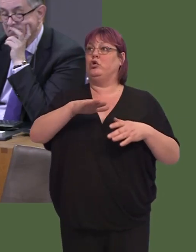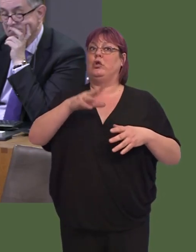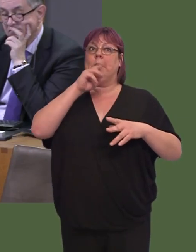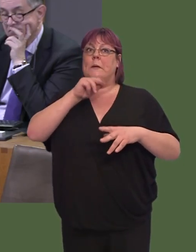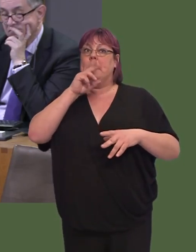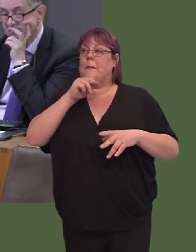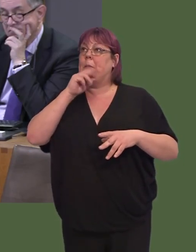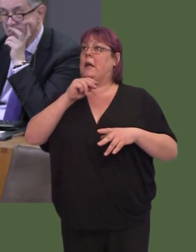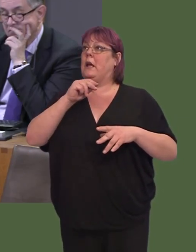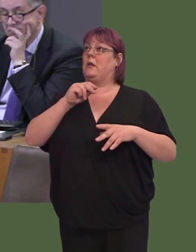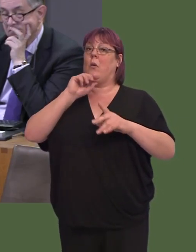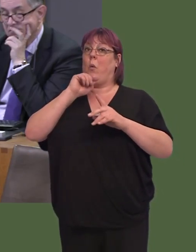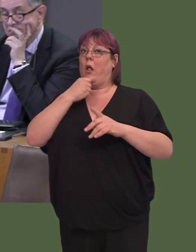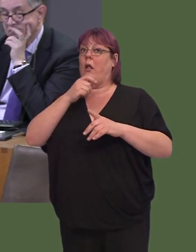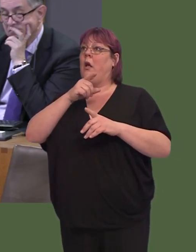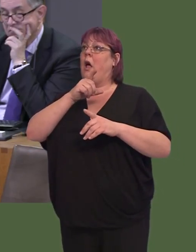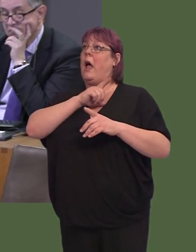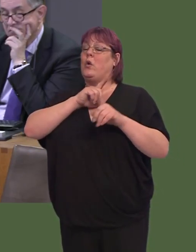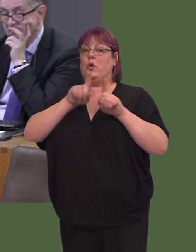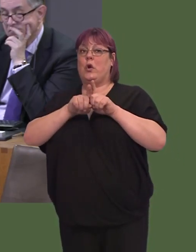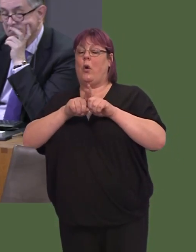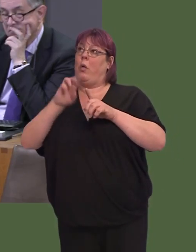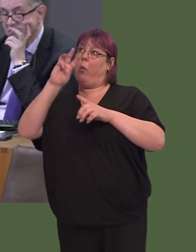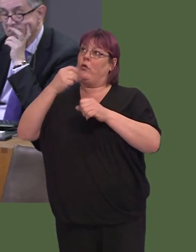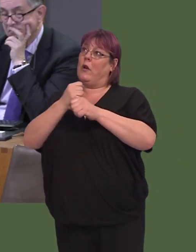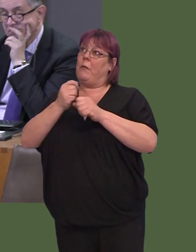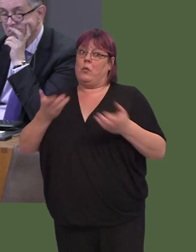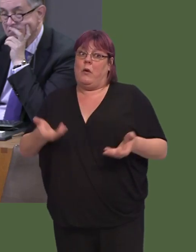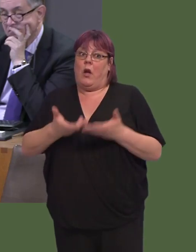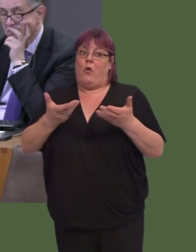Mudiad Meithrin, because that is going to be the only way in which the number of Welsh